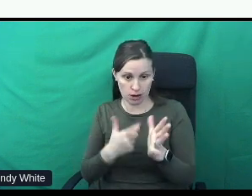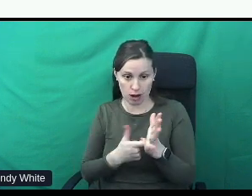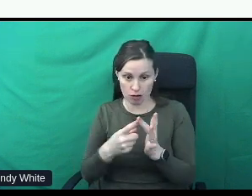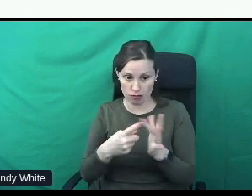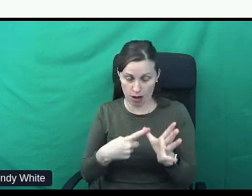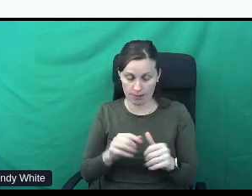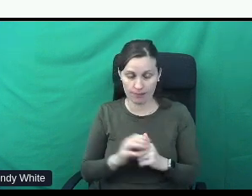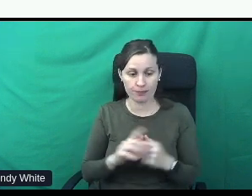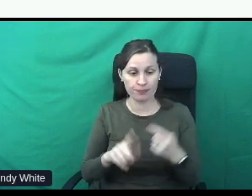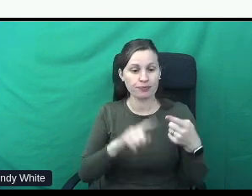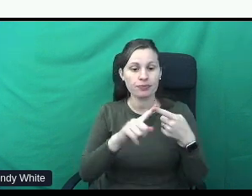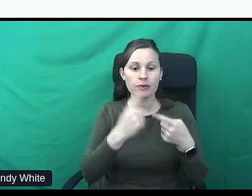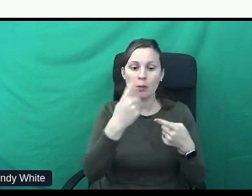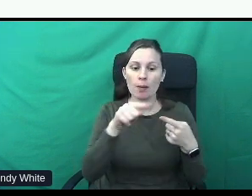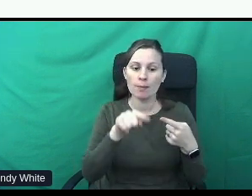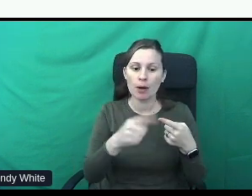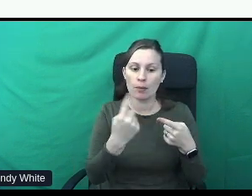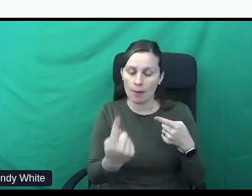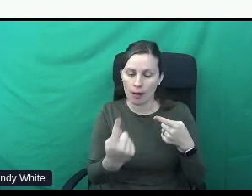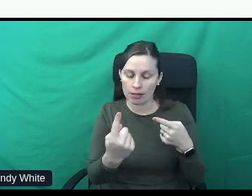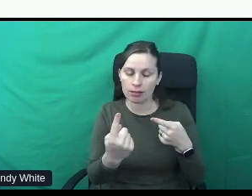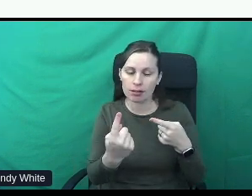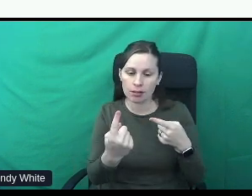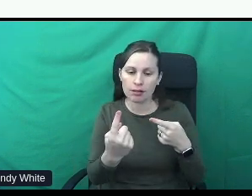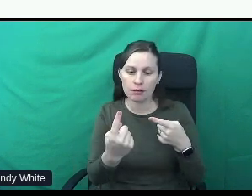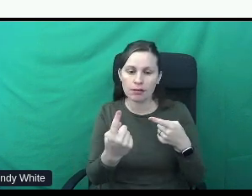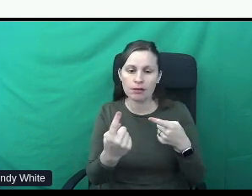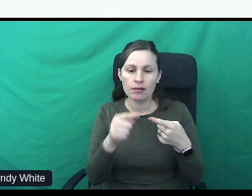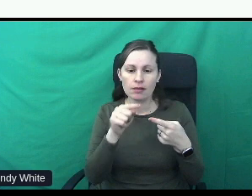1.1 which was published at the end of 2017,